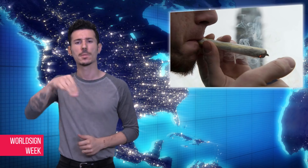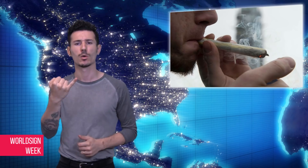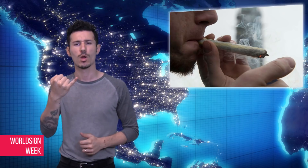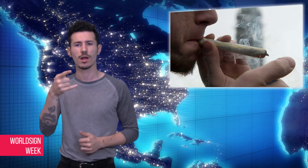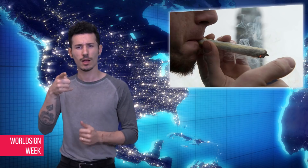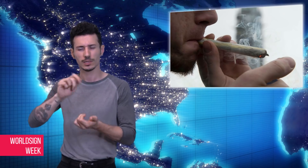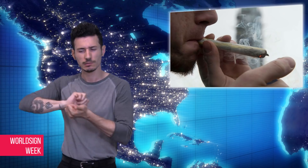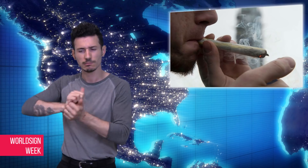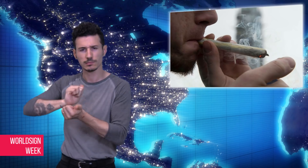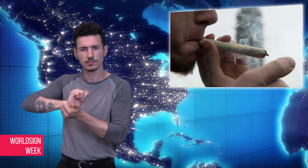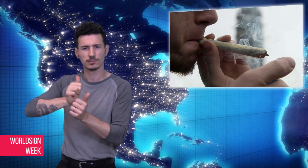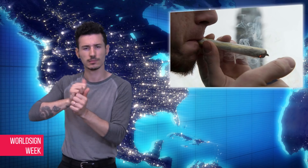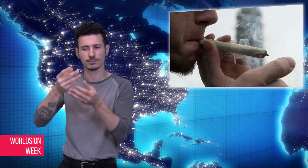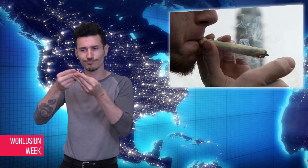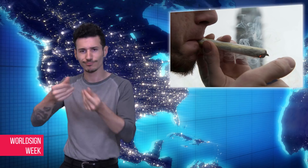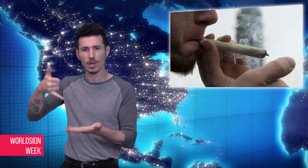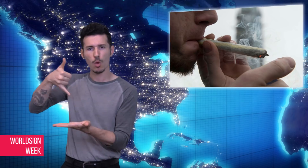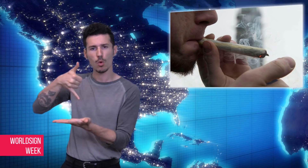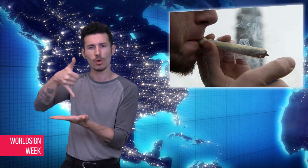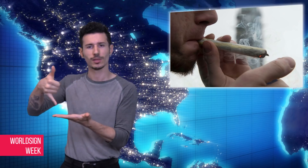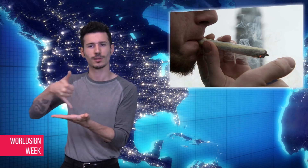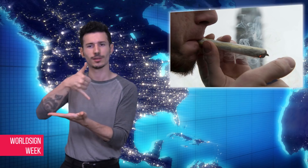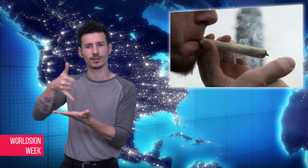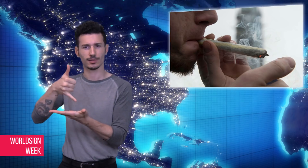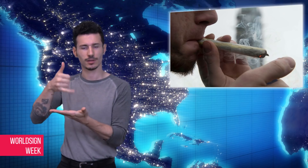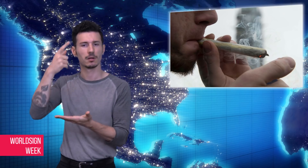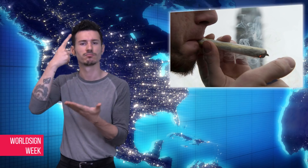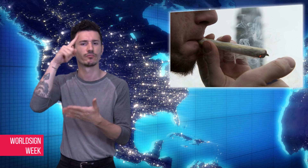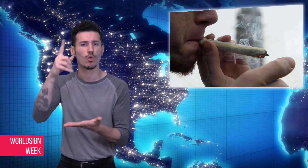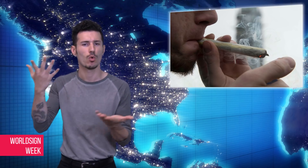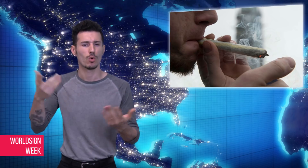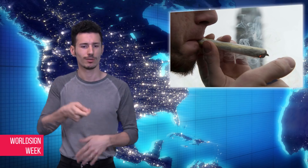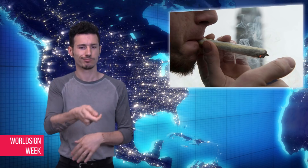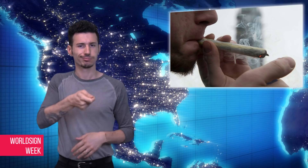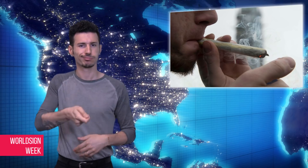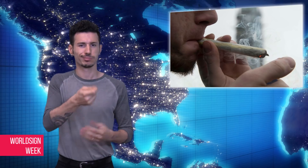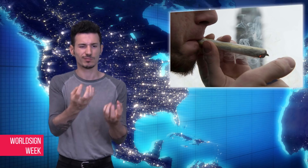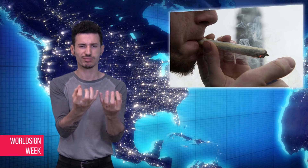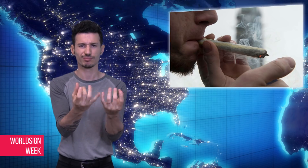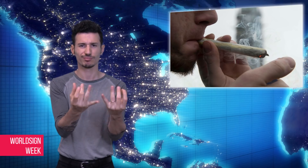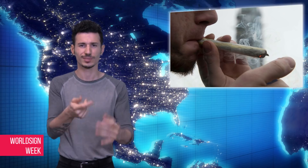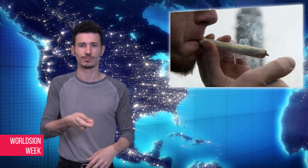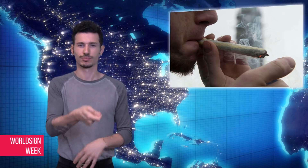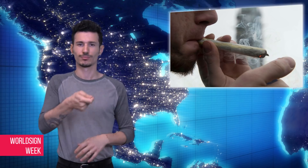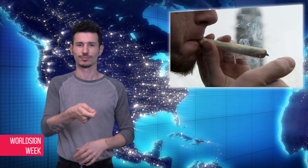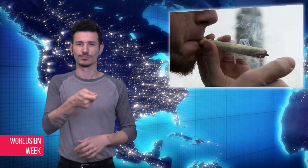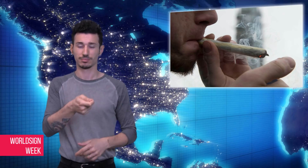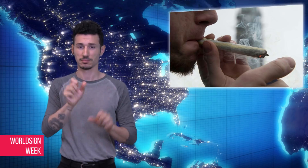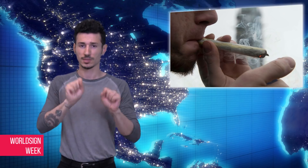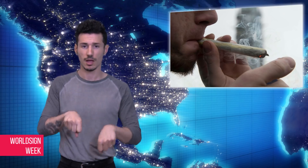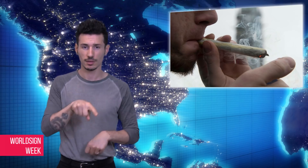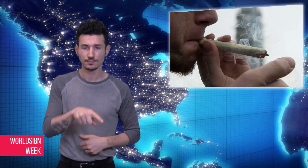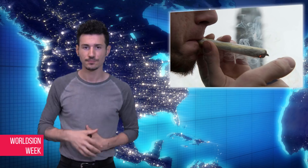eaten, and there is also marijuana- infused cooking oil for frying or